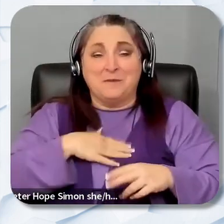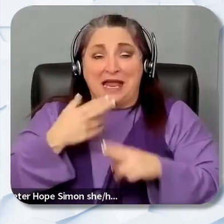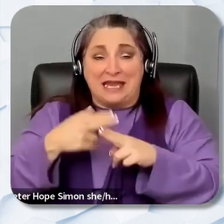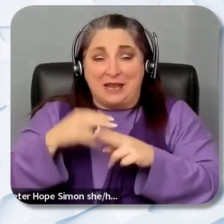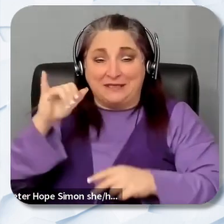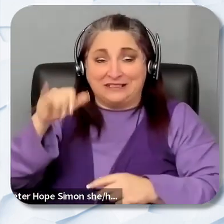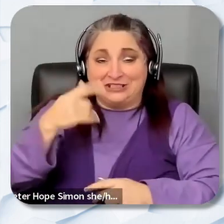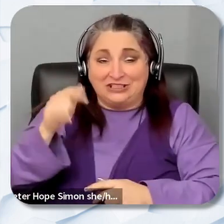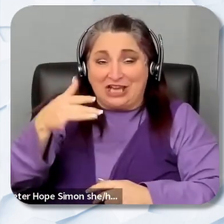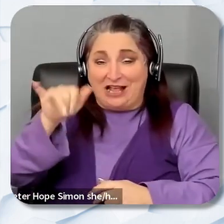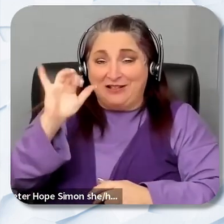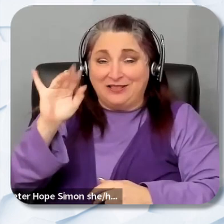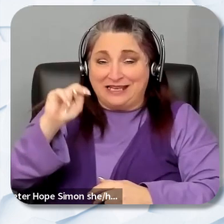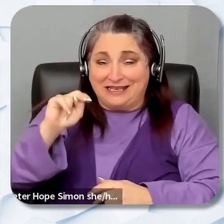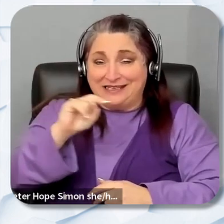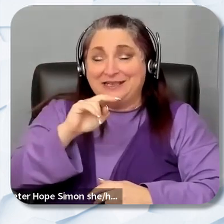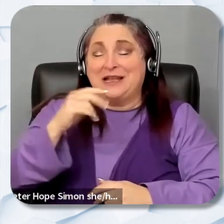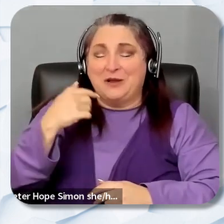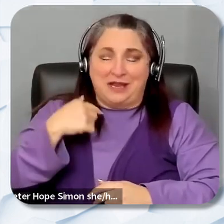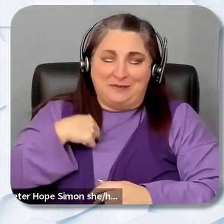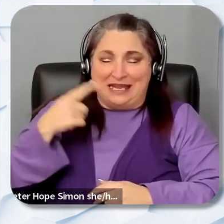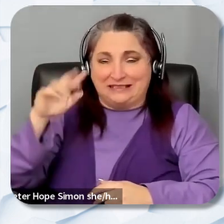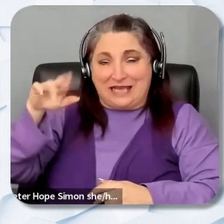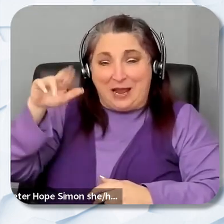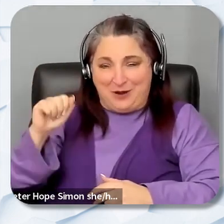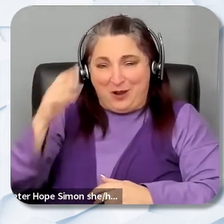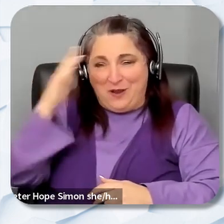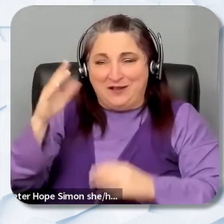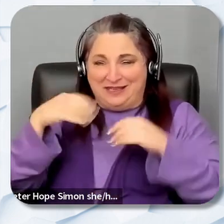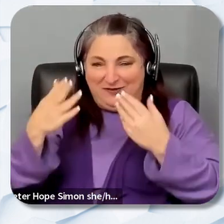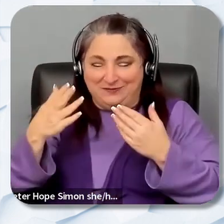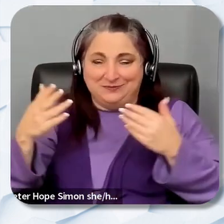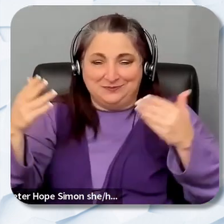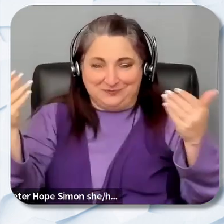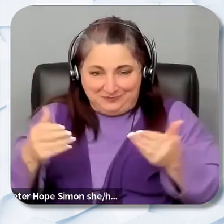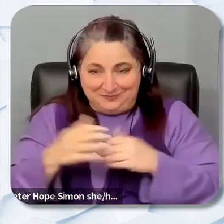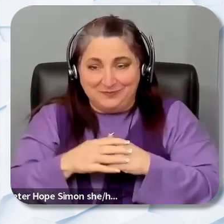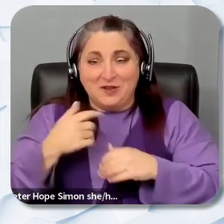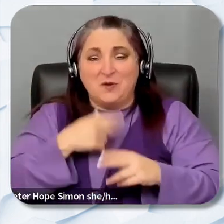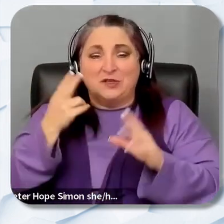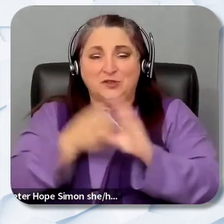today's session. We're also joined by Shiyloh Duncan-Becceril, Assistant Director of the